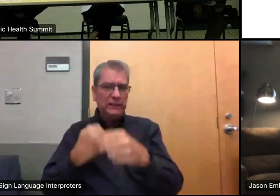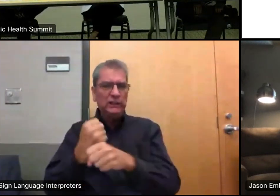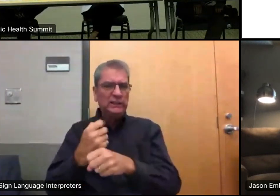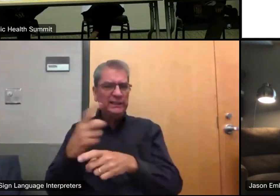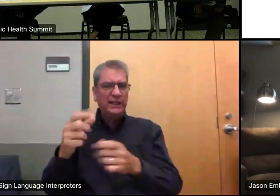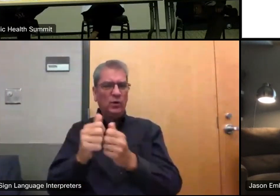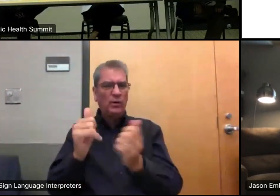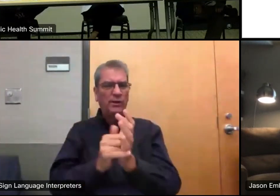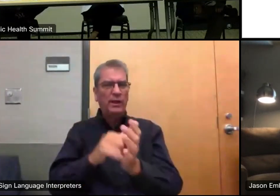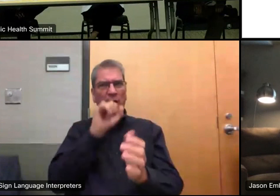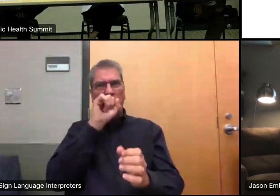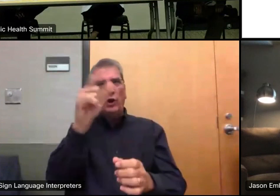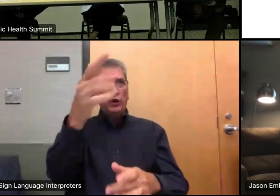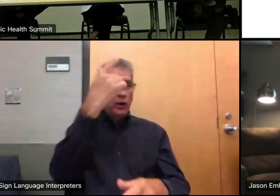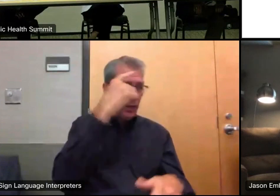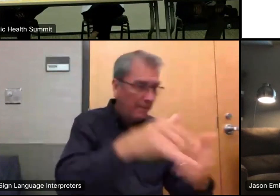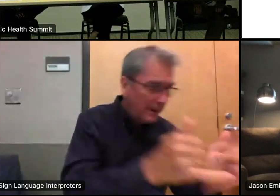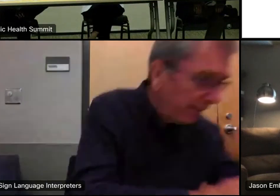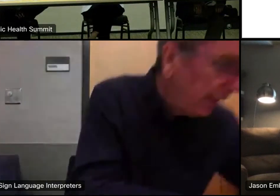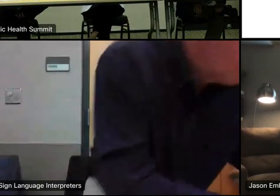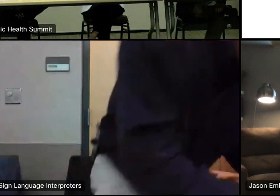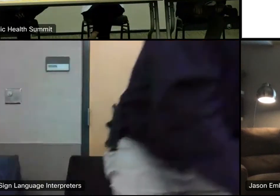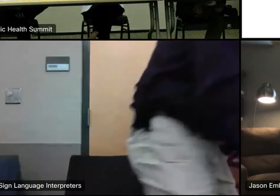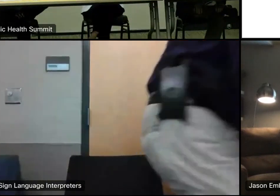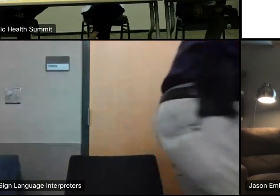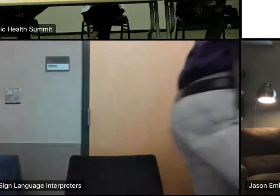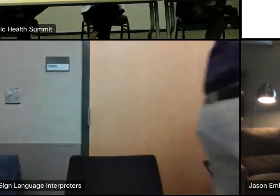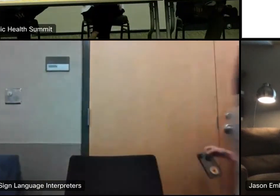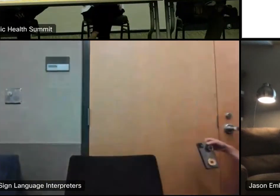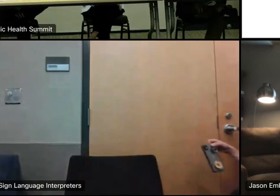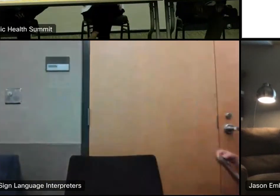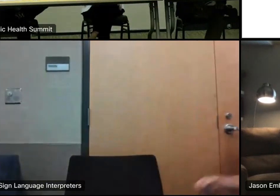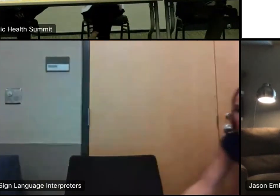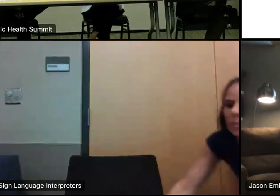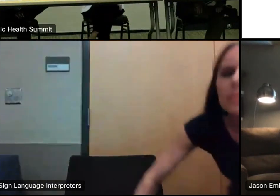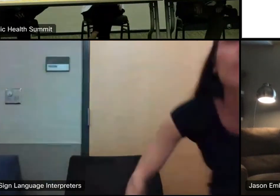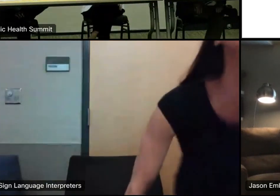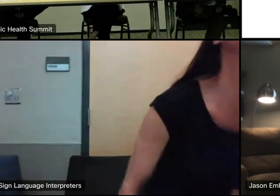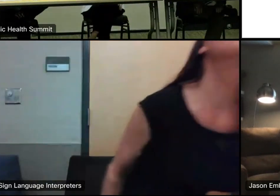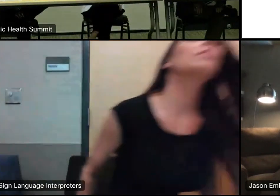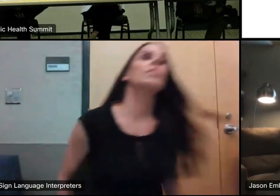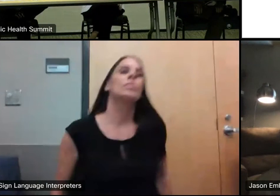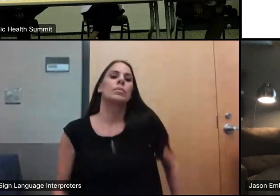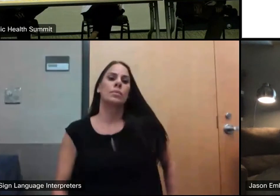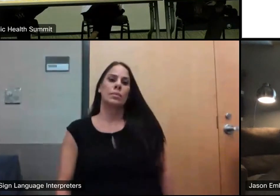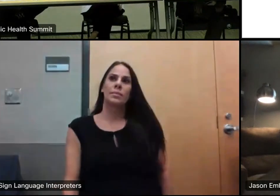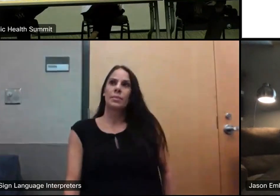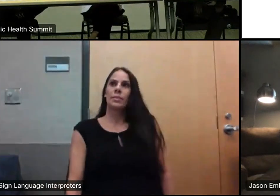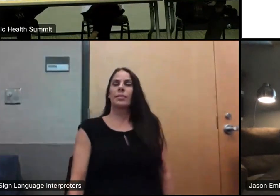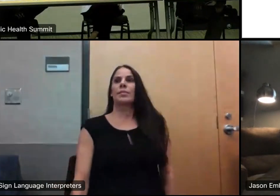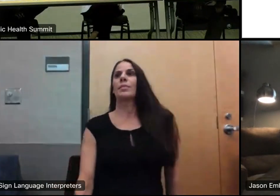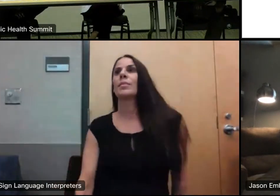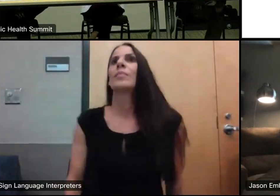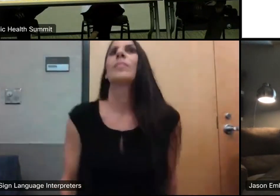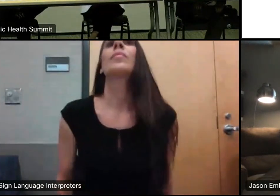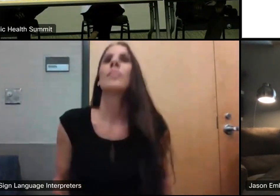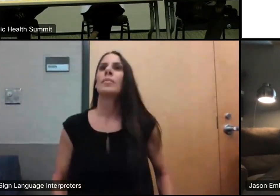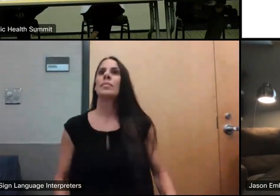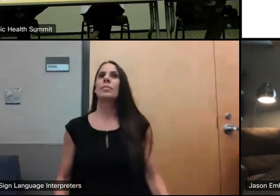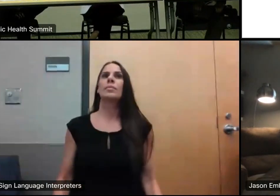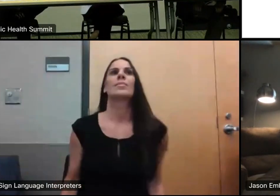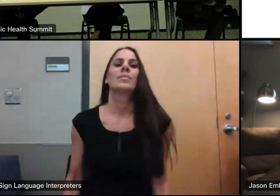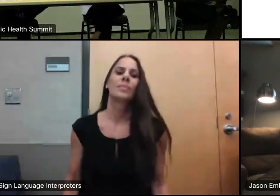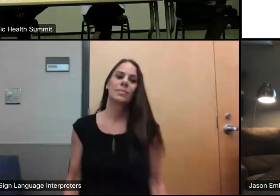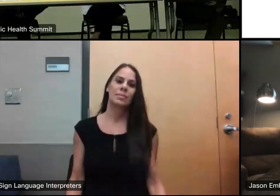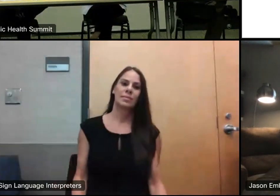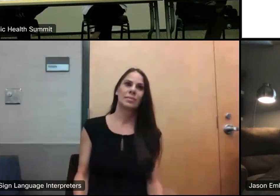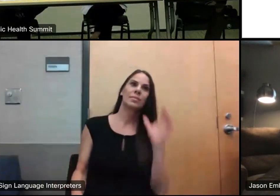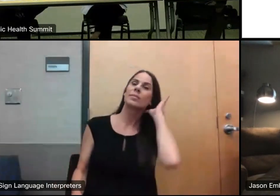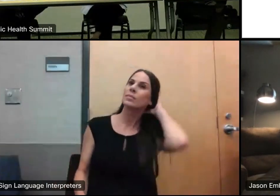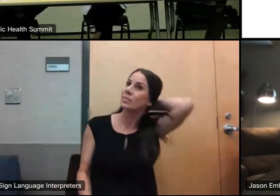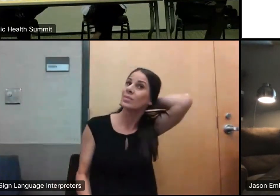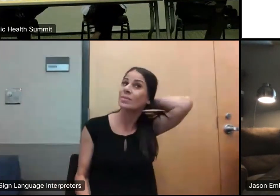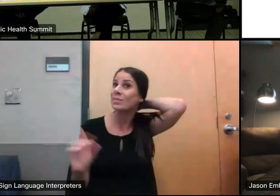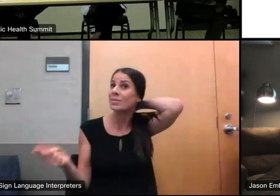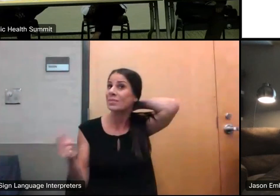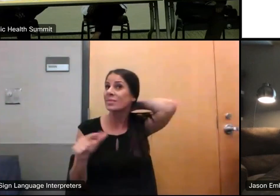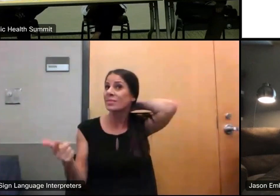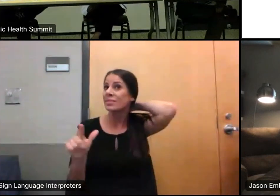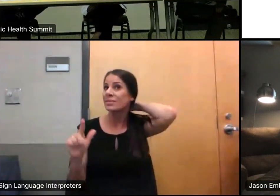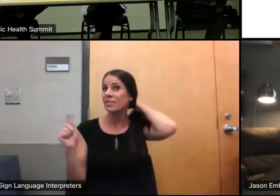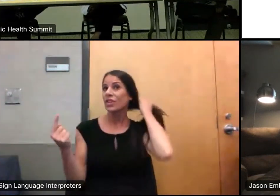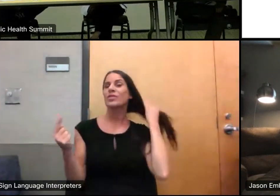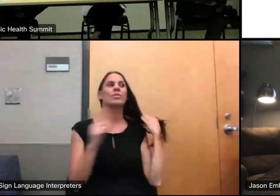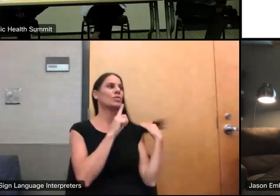So, I would love to get your thoughts on that. If you want to go for sure. So I think 1 of